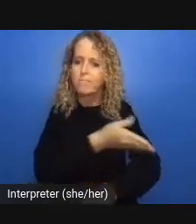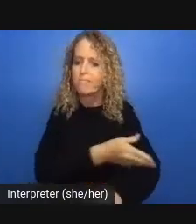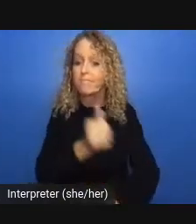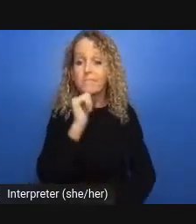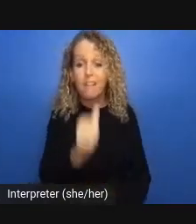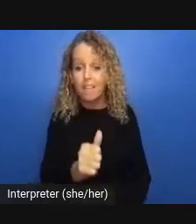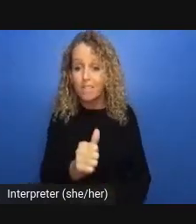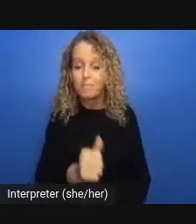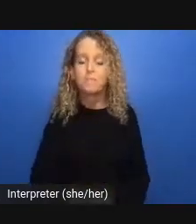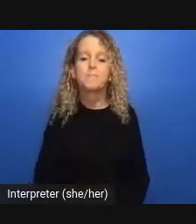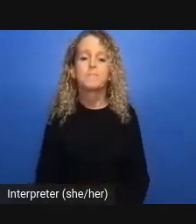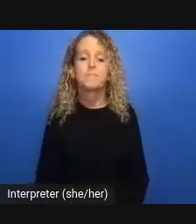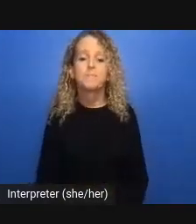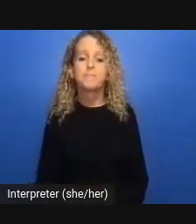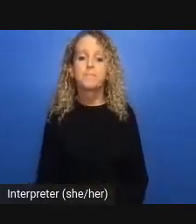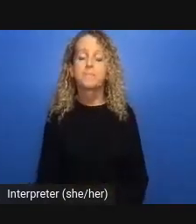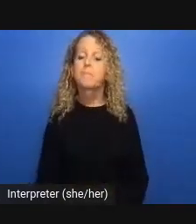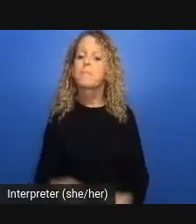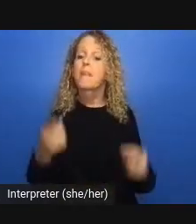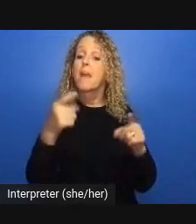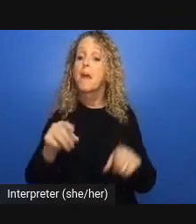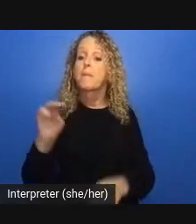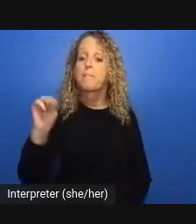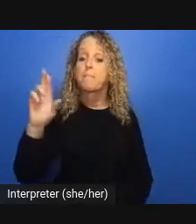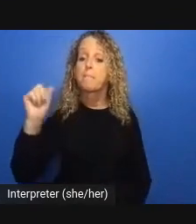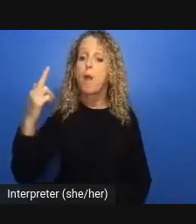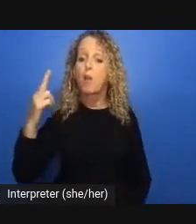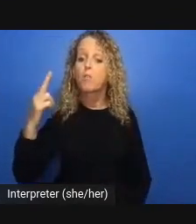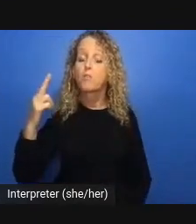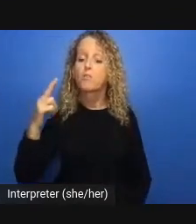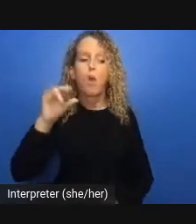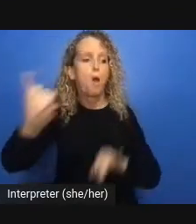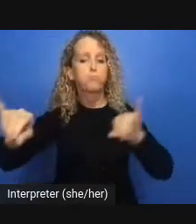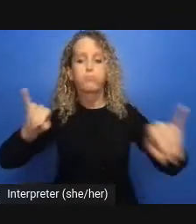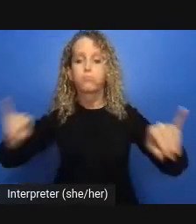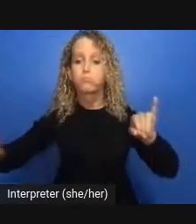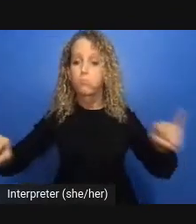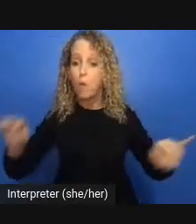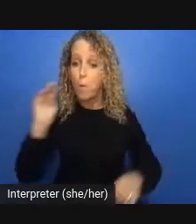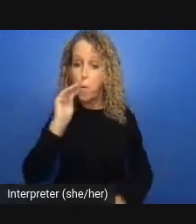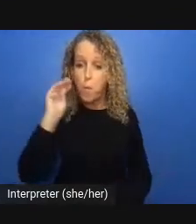for crisis when that hits without actually further hurting those that are already vulnerable